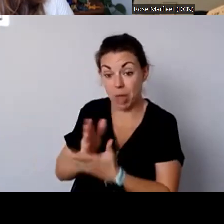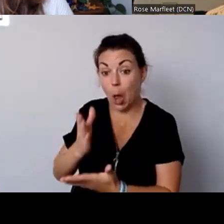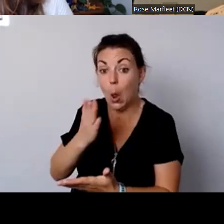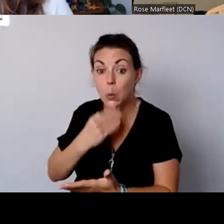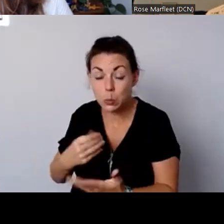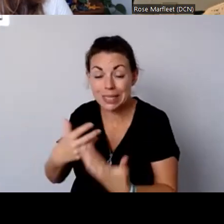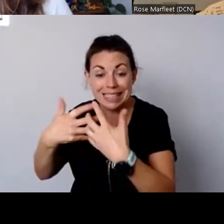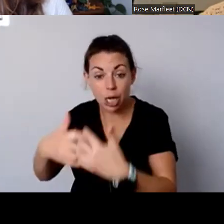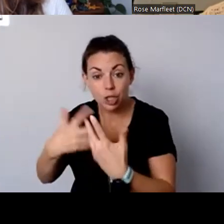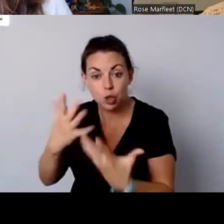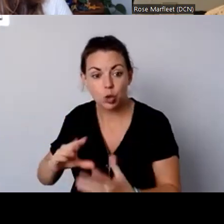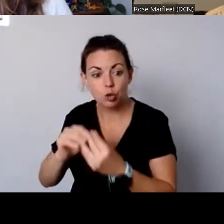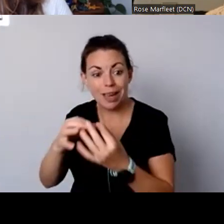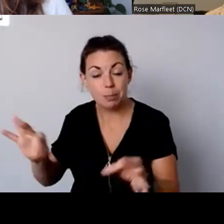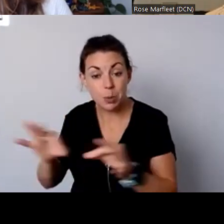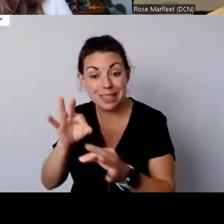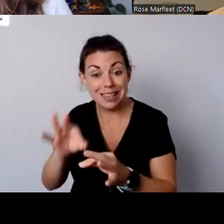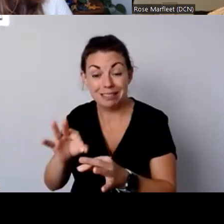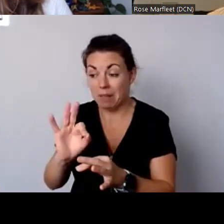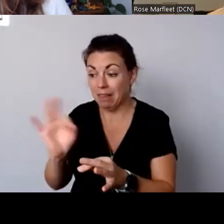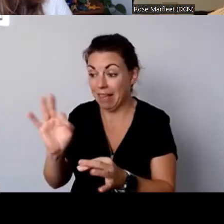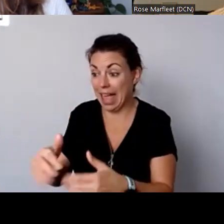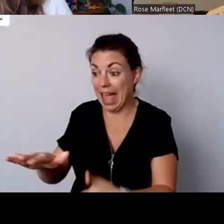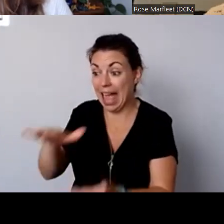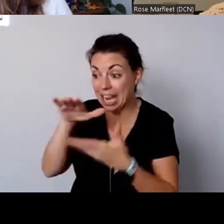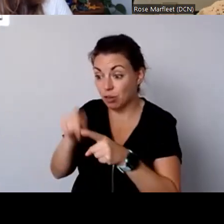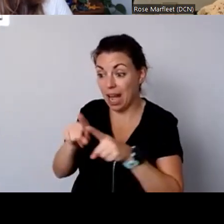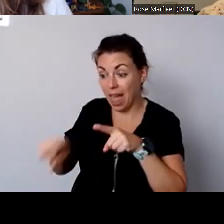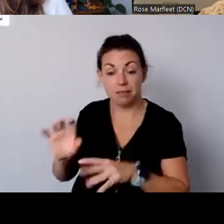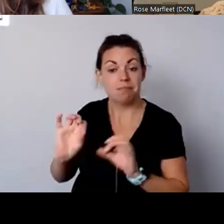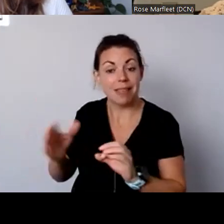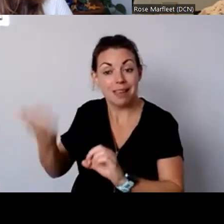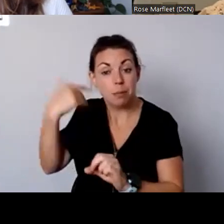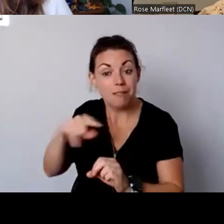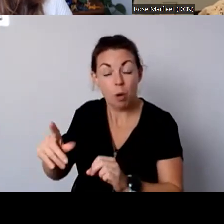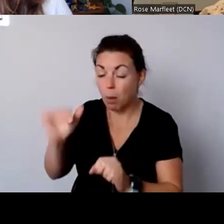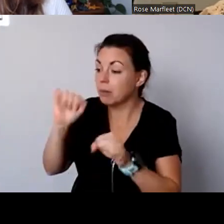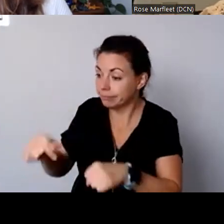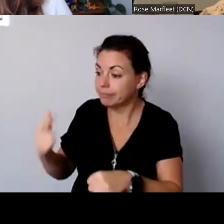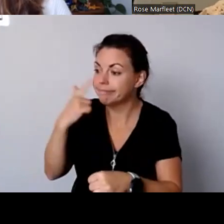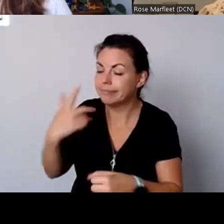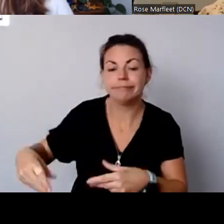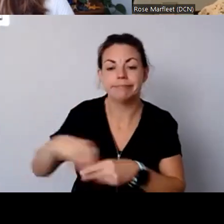I don't believe we've actually seen an entry like that before but I would say yes, absolutely. It sounds like it would sit within the digital content category.